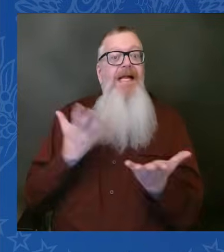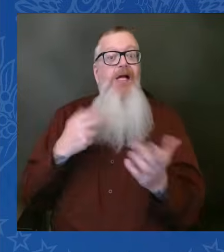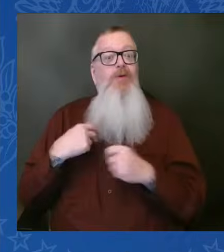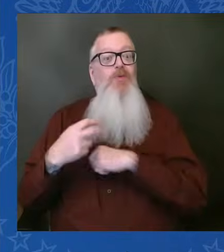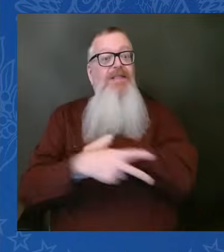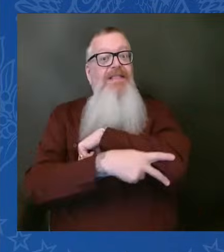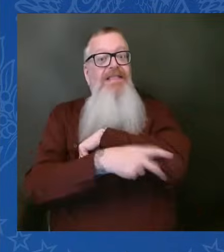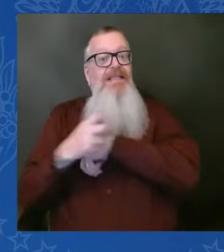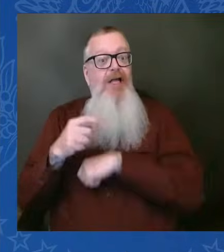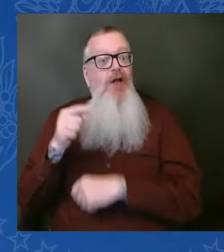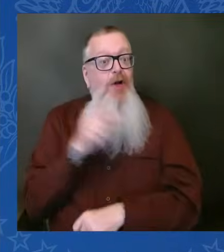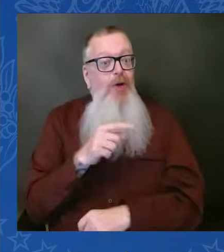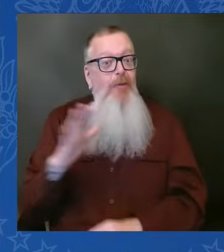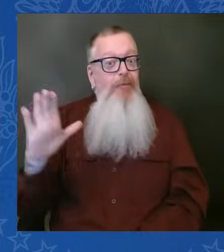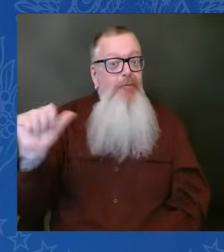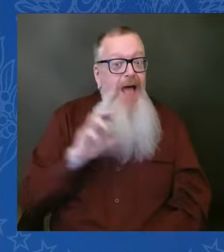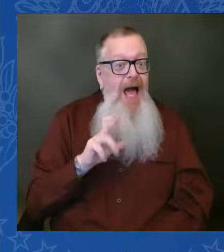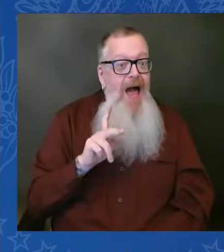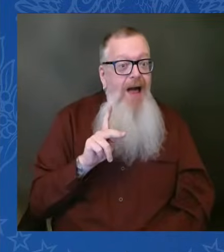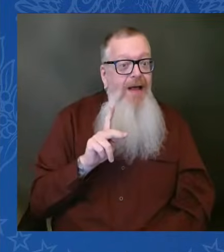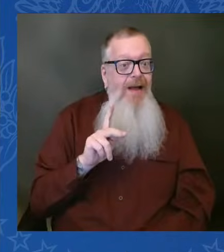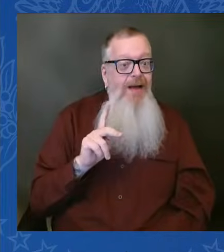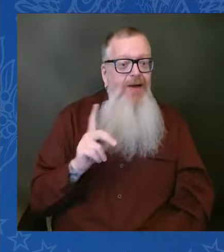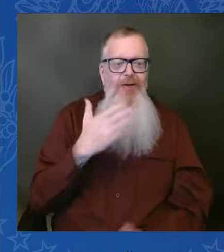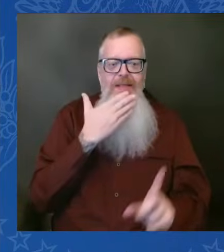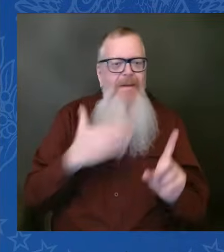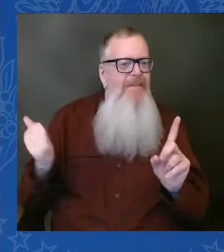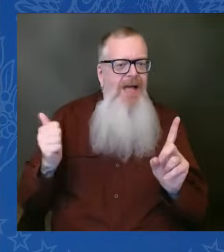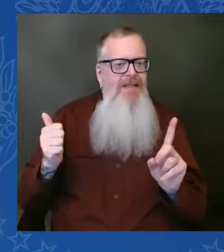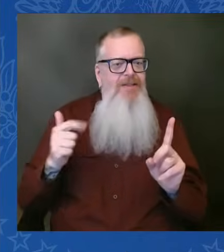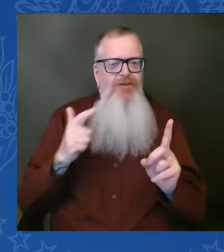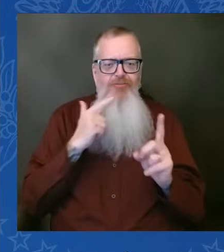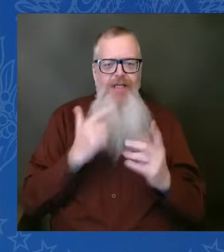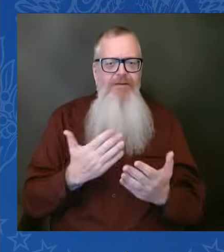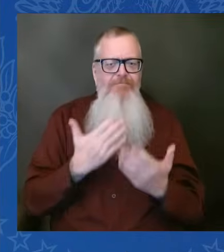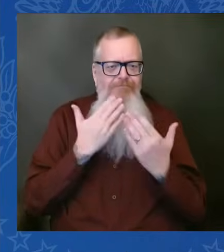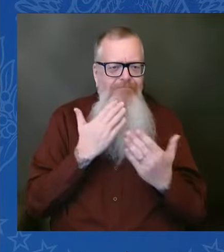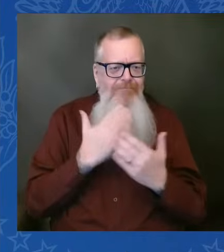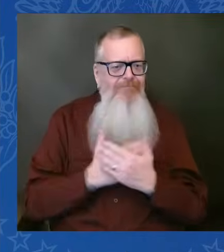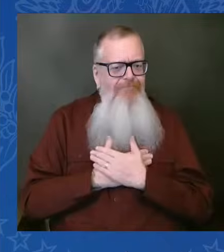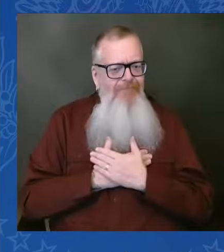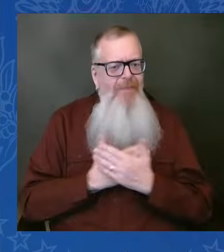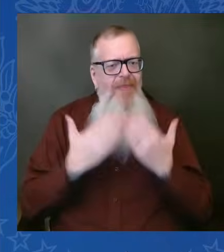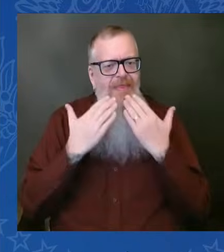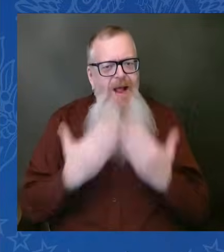Dr. Rouse: Thank you. The President: You really are. Thank you. Well, this is only a 400-page speech.